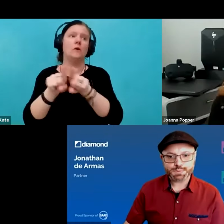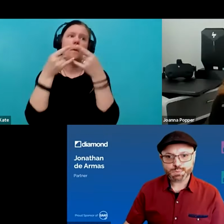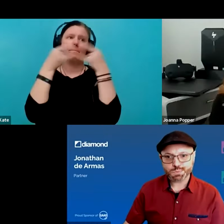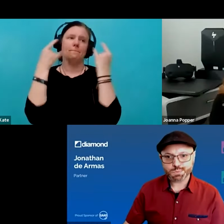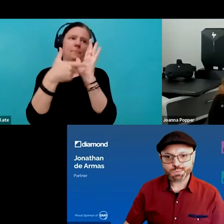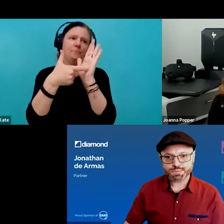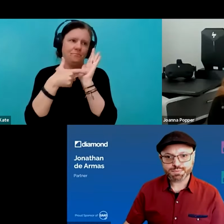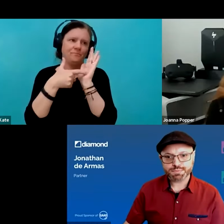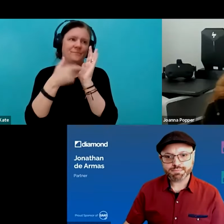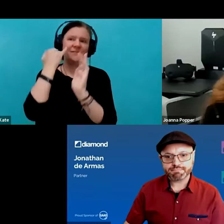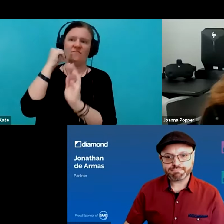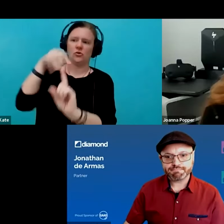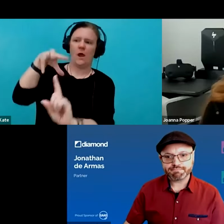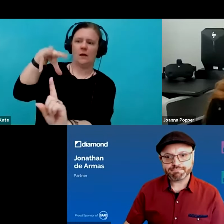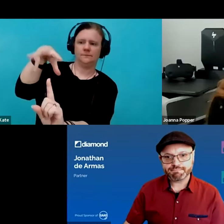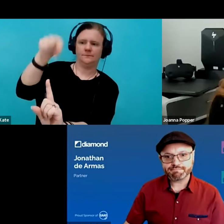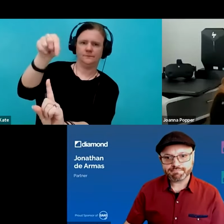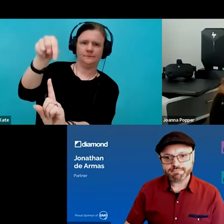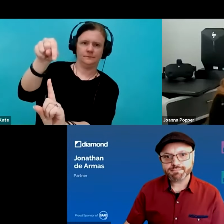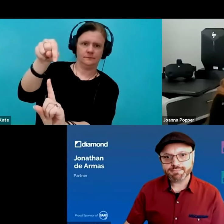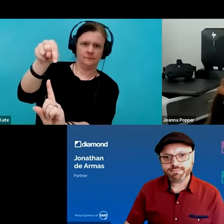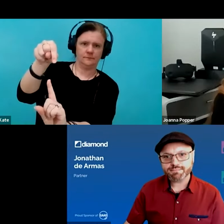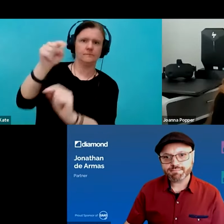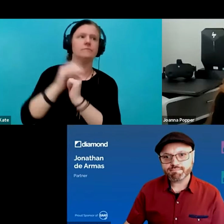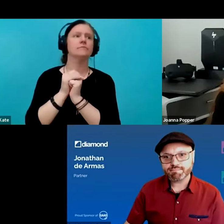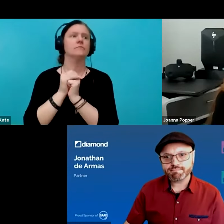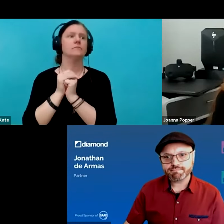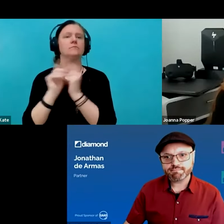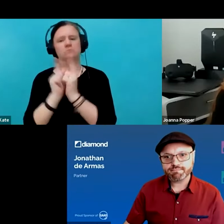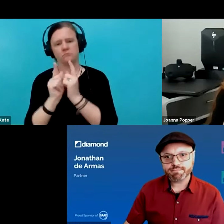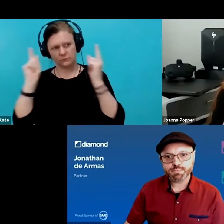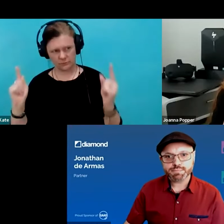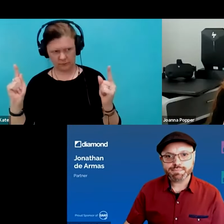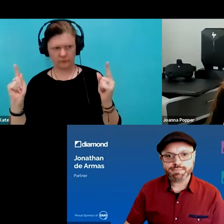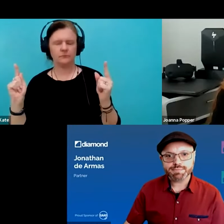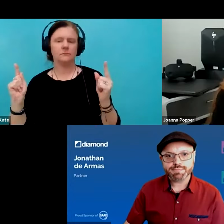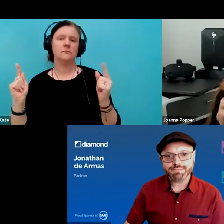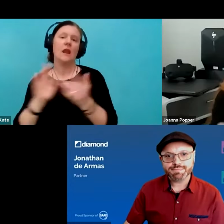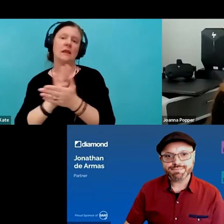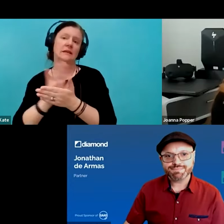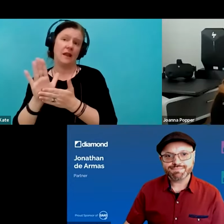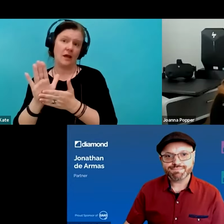on stage performing We, we have physical distancing, which is nice because we have a large studio